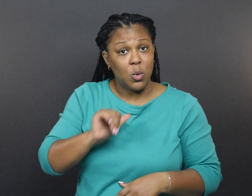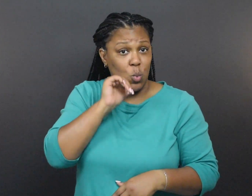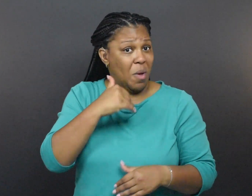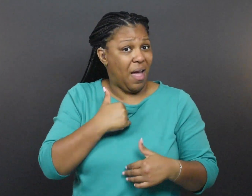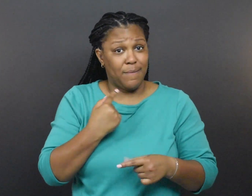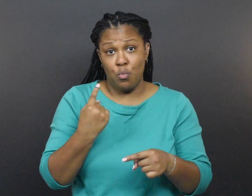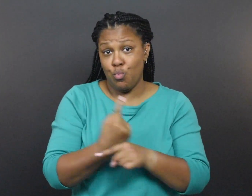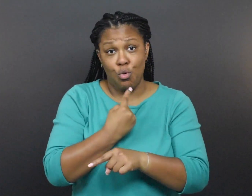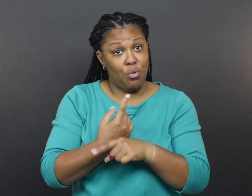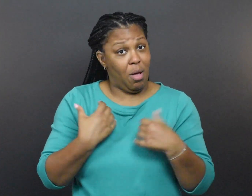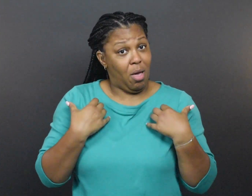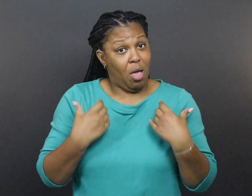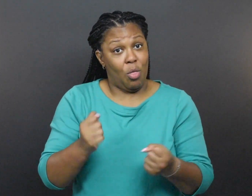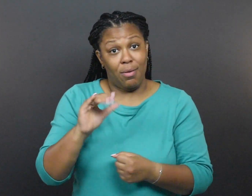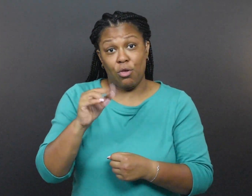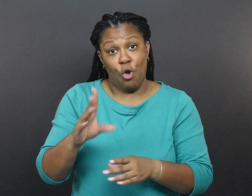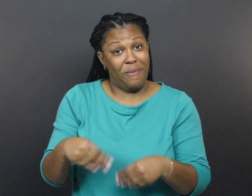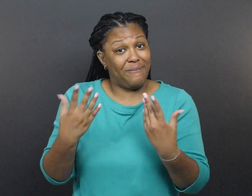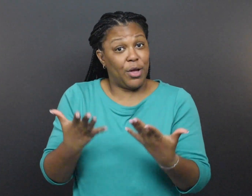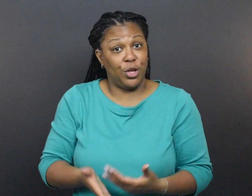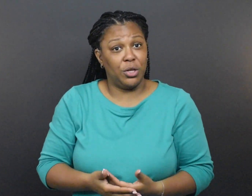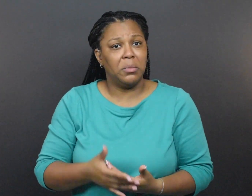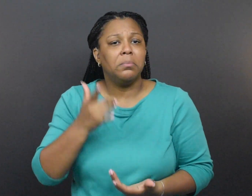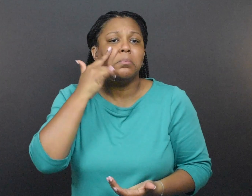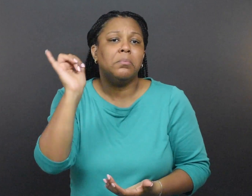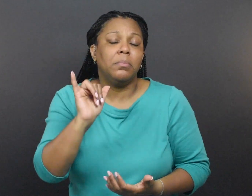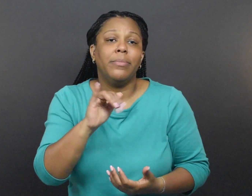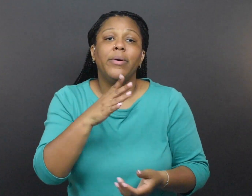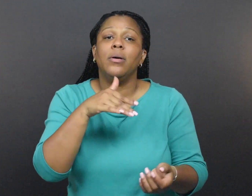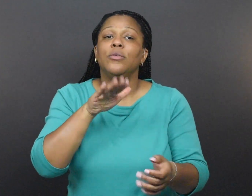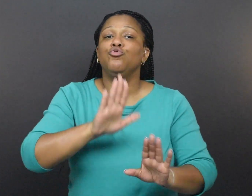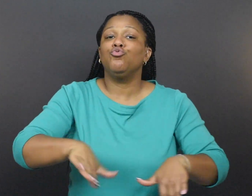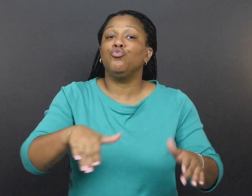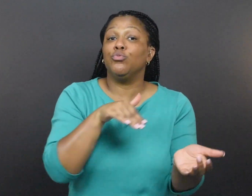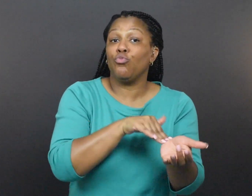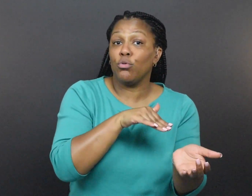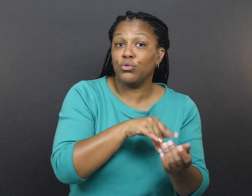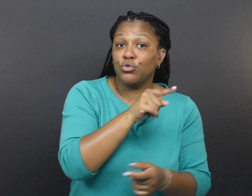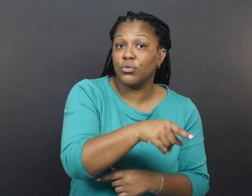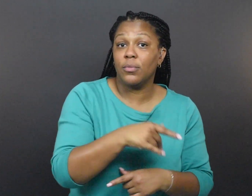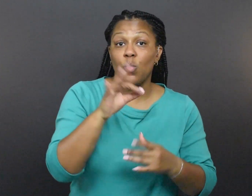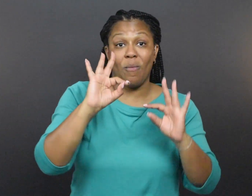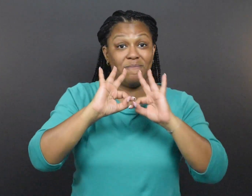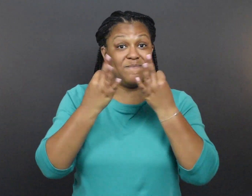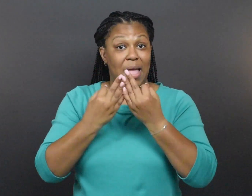If your child does not have a regular health care provider, such as a pediatrician or family